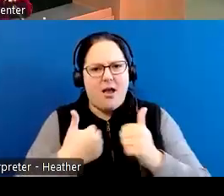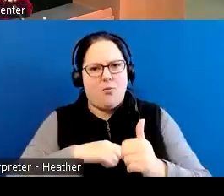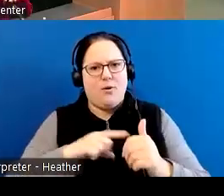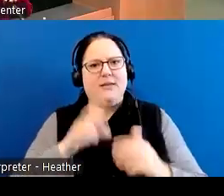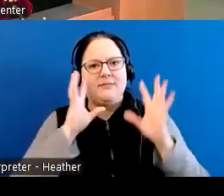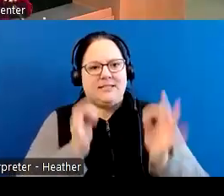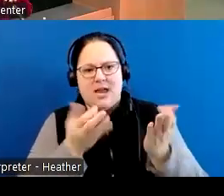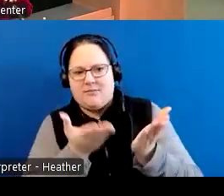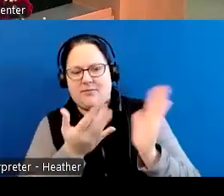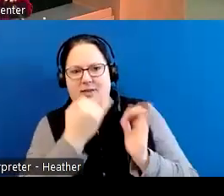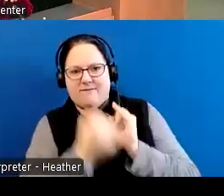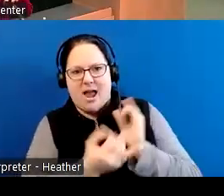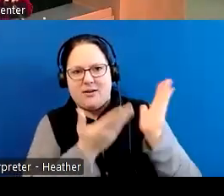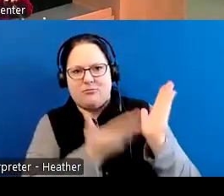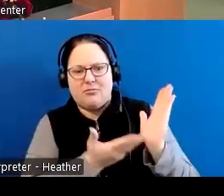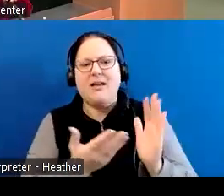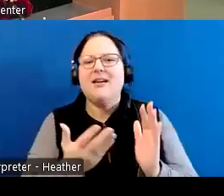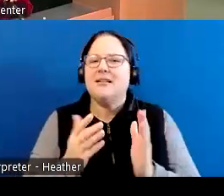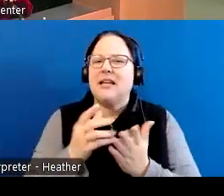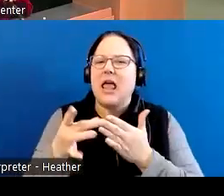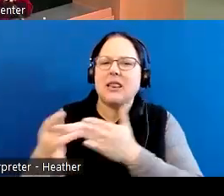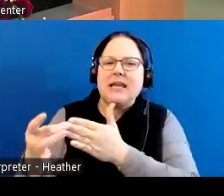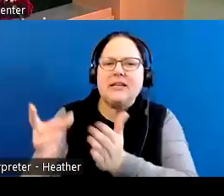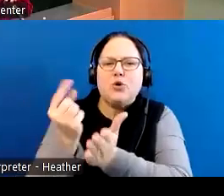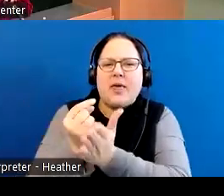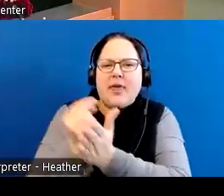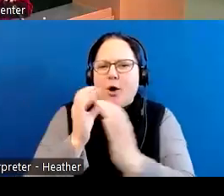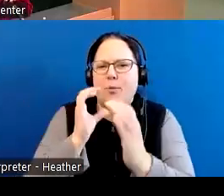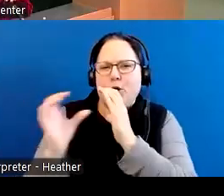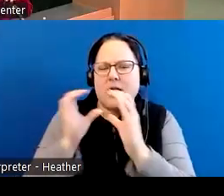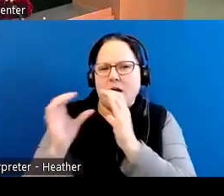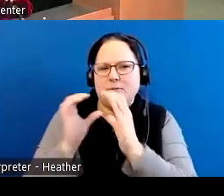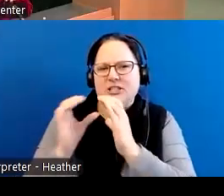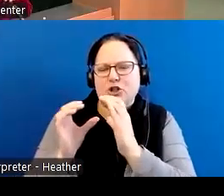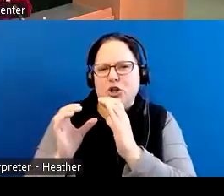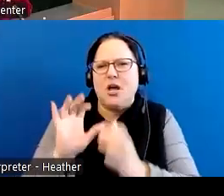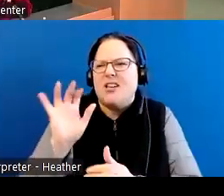did it lead to a therapeutic conversation? does does this item um translate into something that